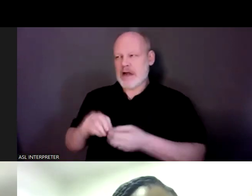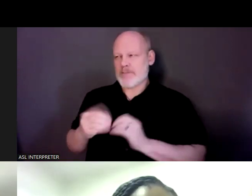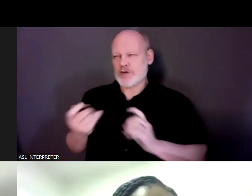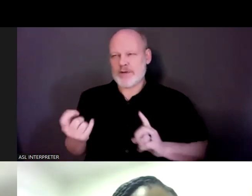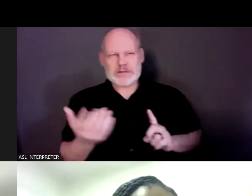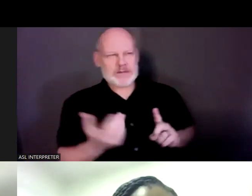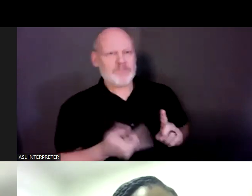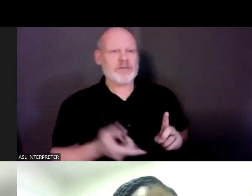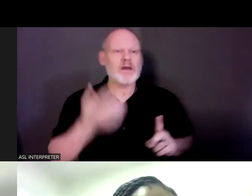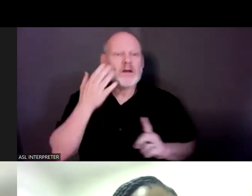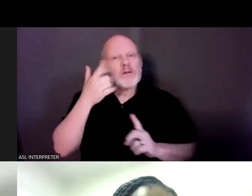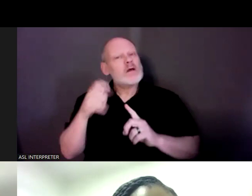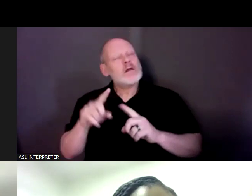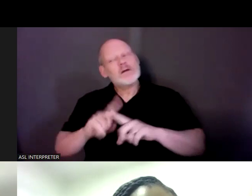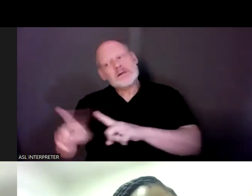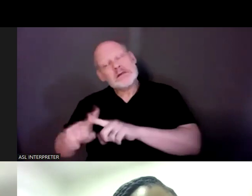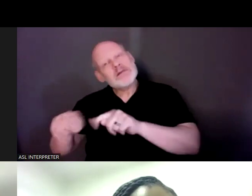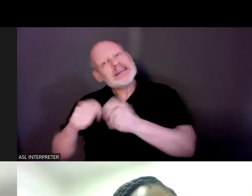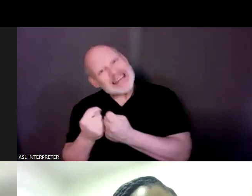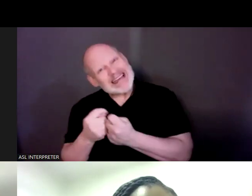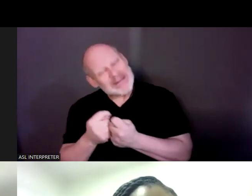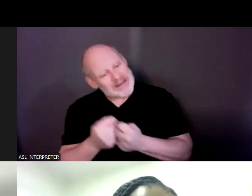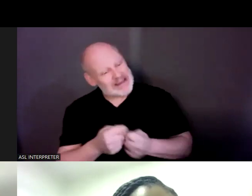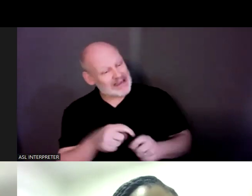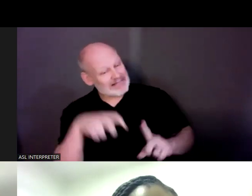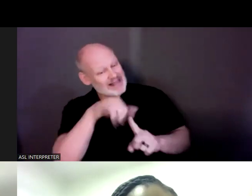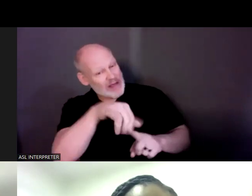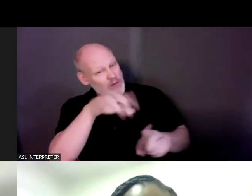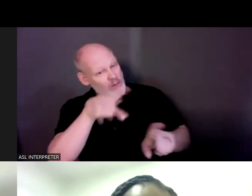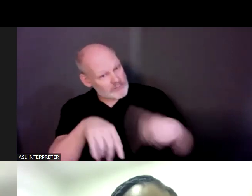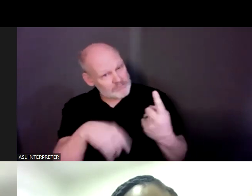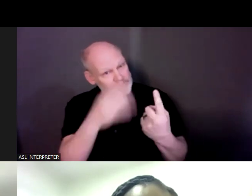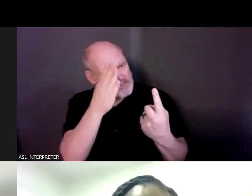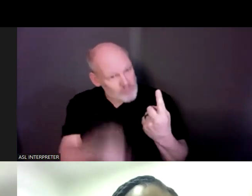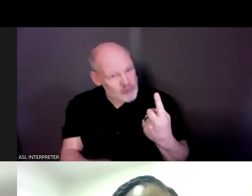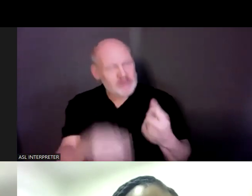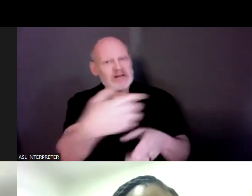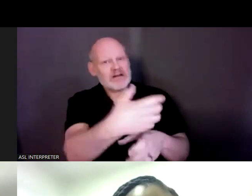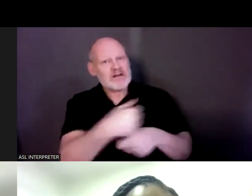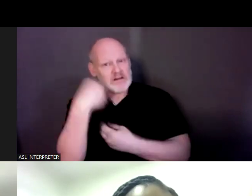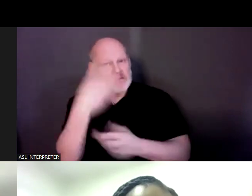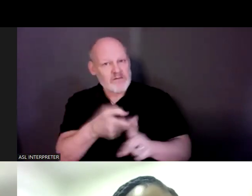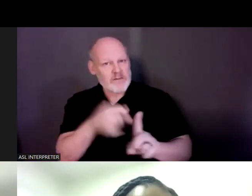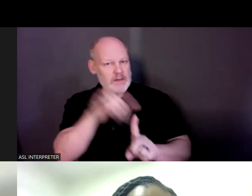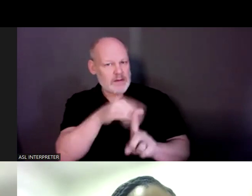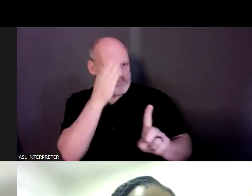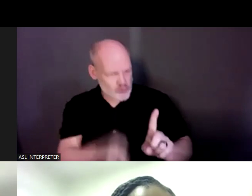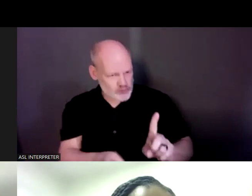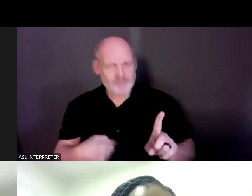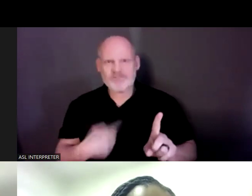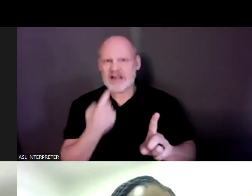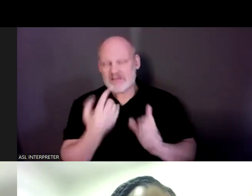that and do the work that they need to do to have that impact. And I keep saying it, have fun. Stay